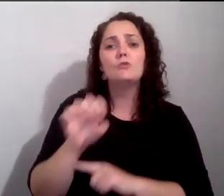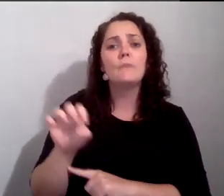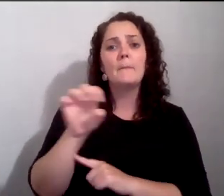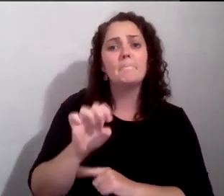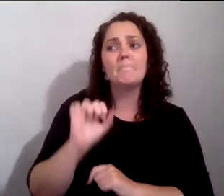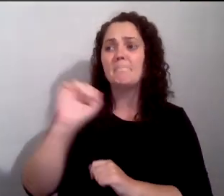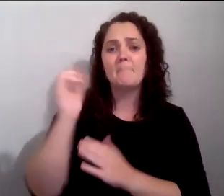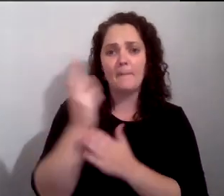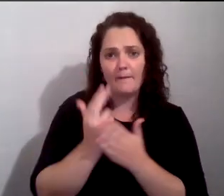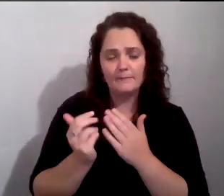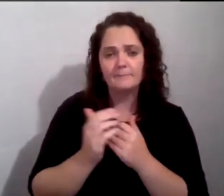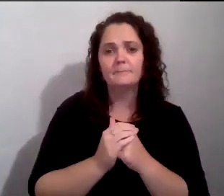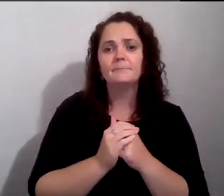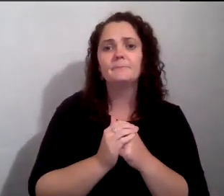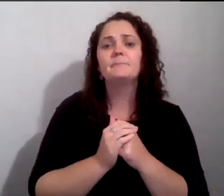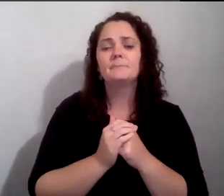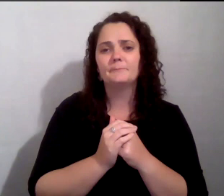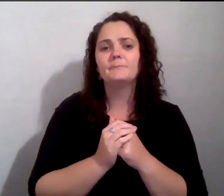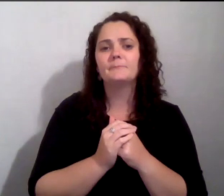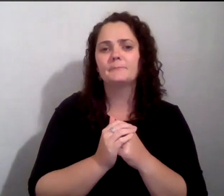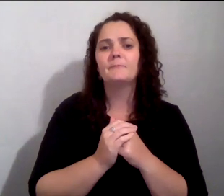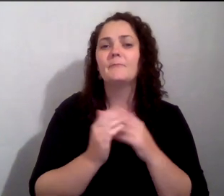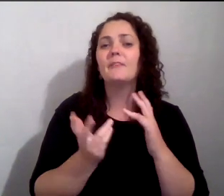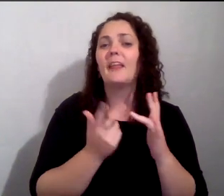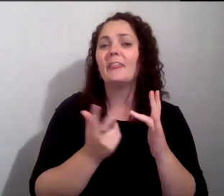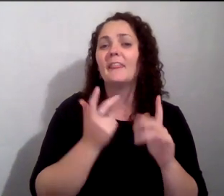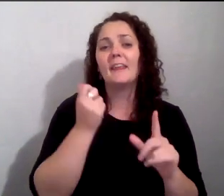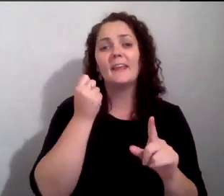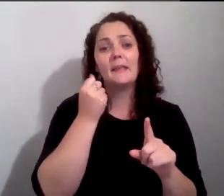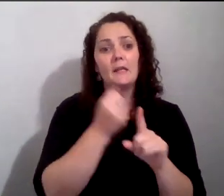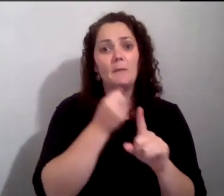But another great impact on our artists and our art history is